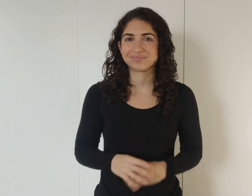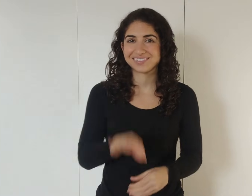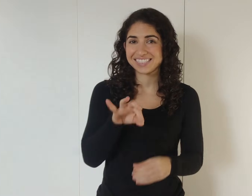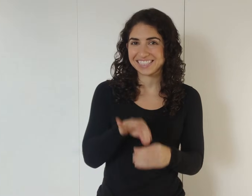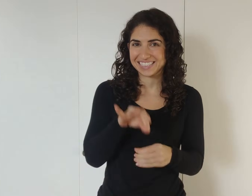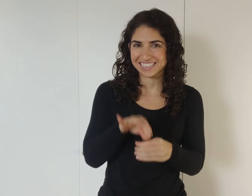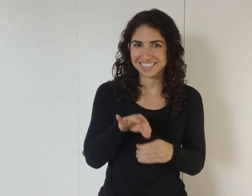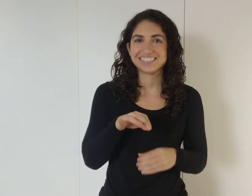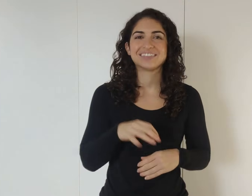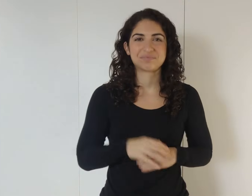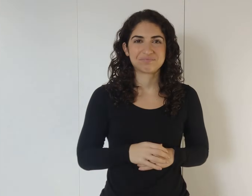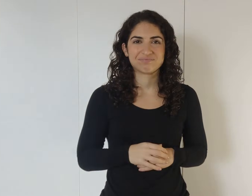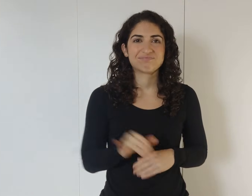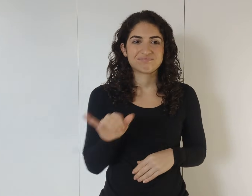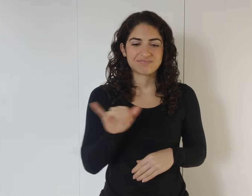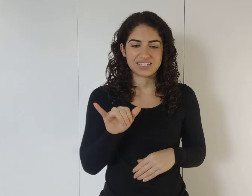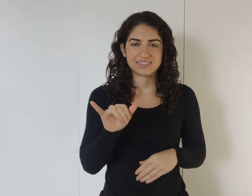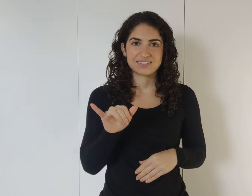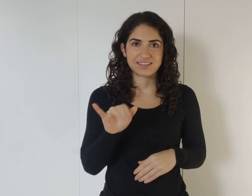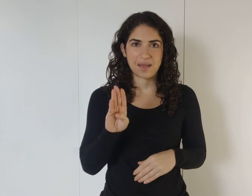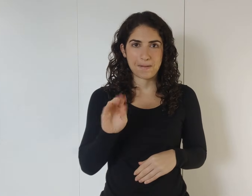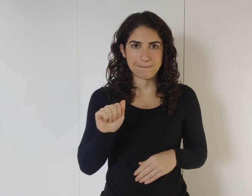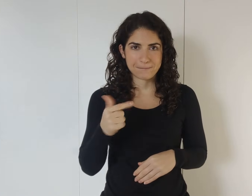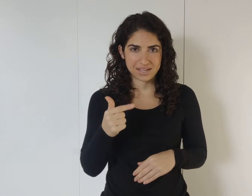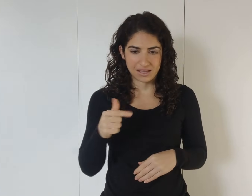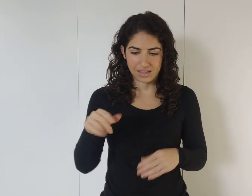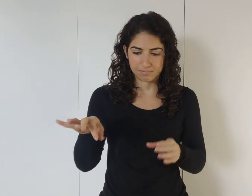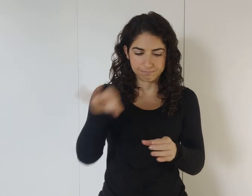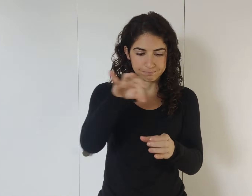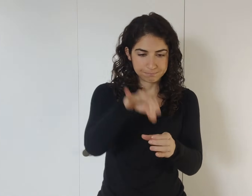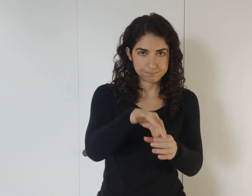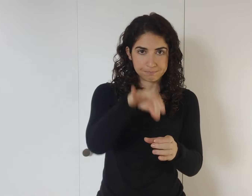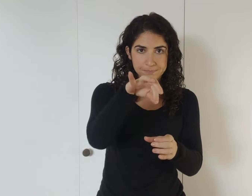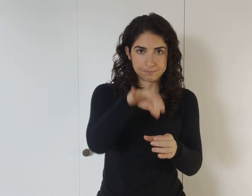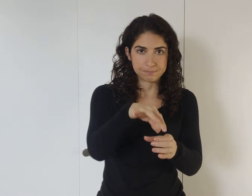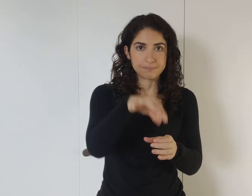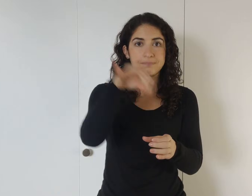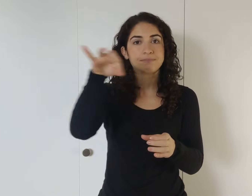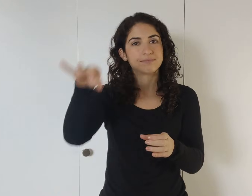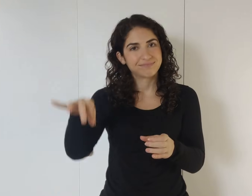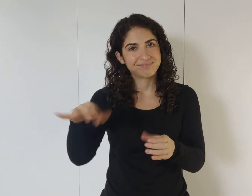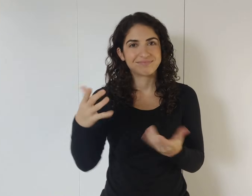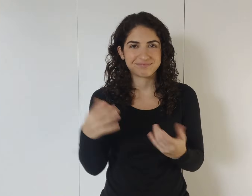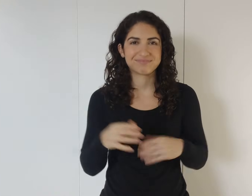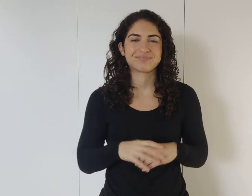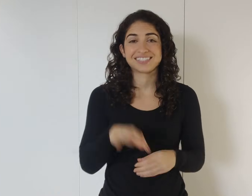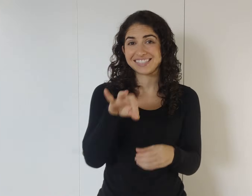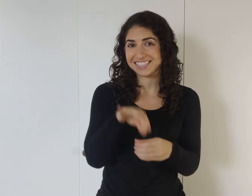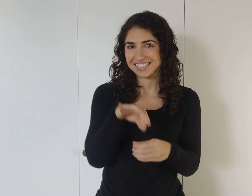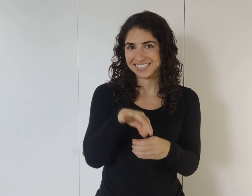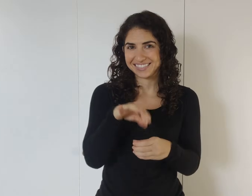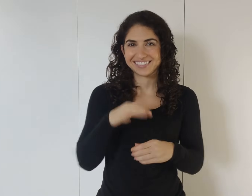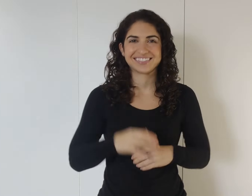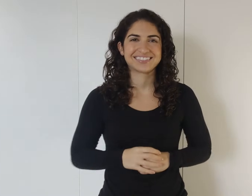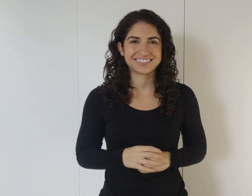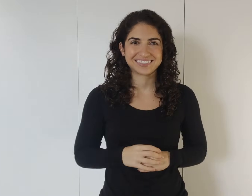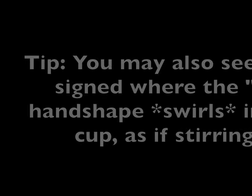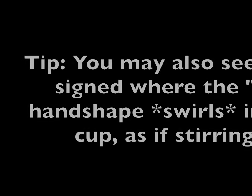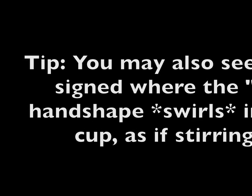TEA. It's like you're taking a teabag and dipping it in the water: TEA.